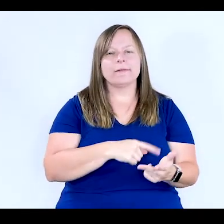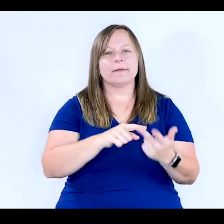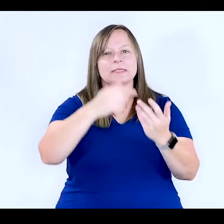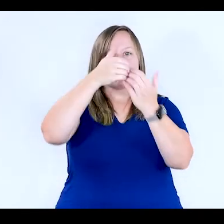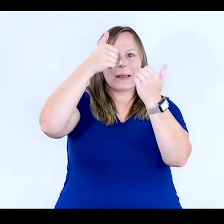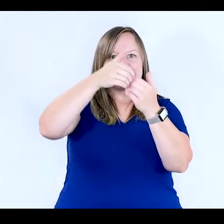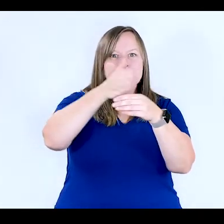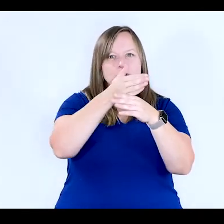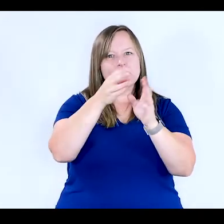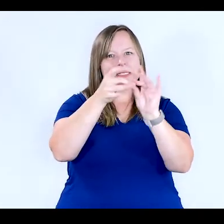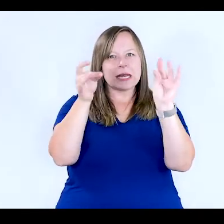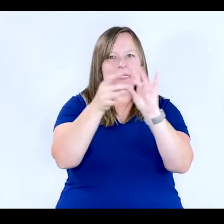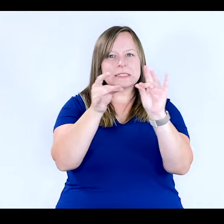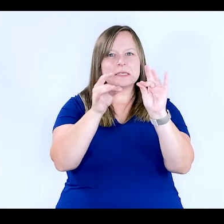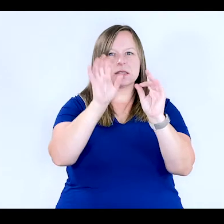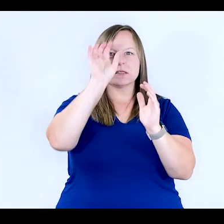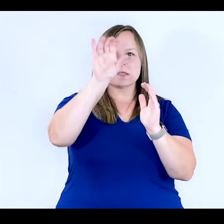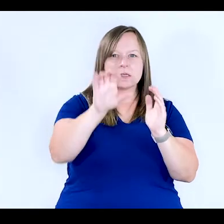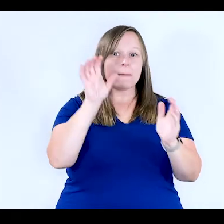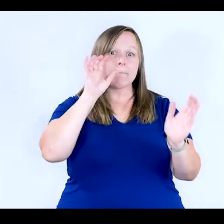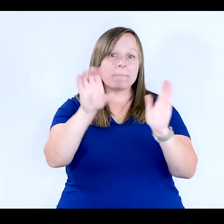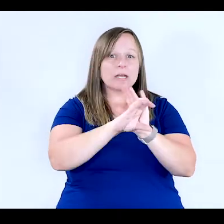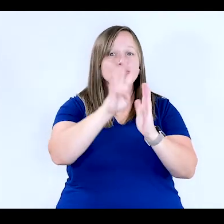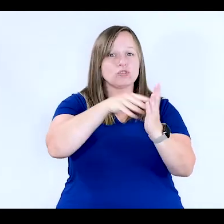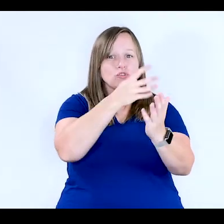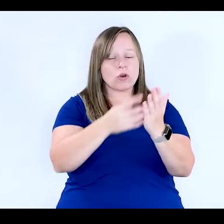spacing between sentences, pictures, and charts